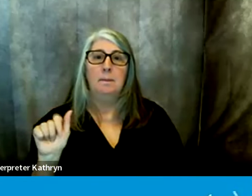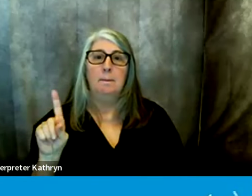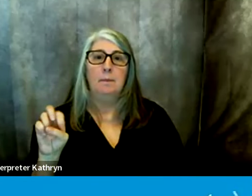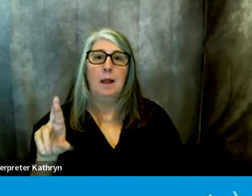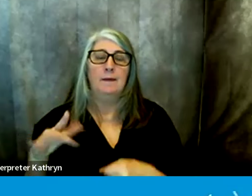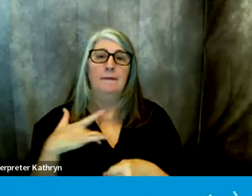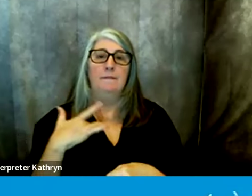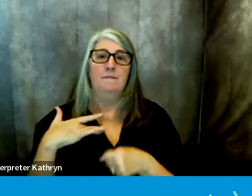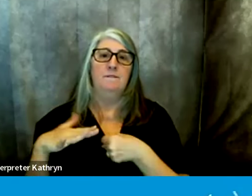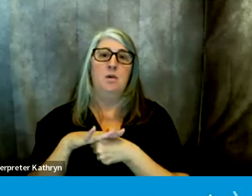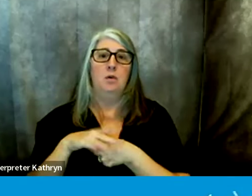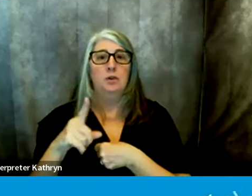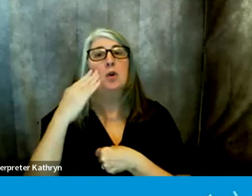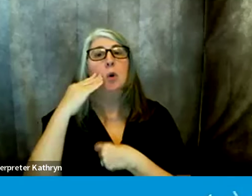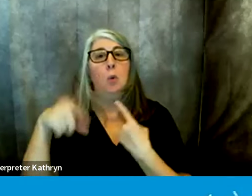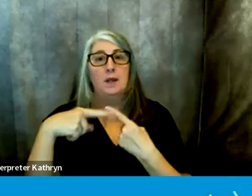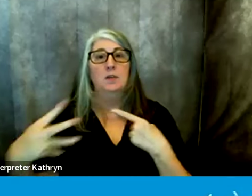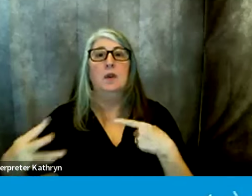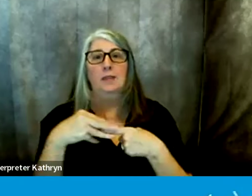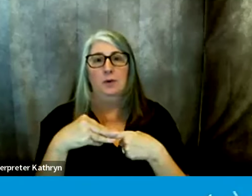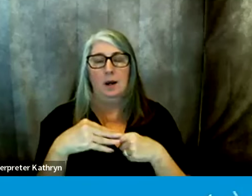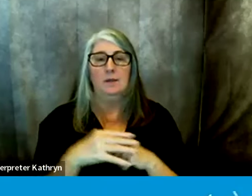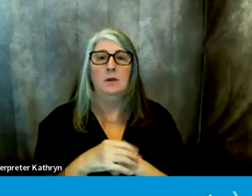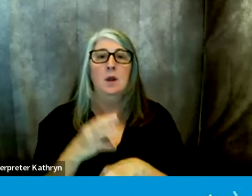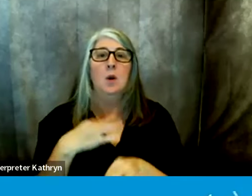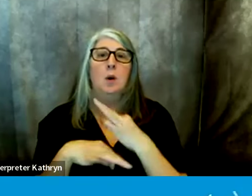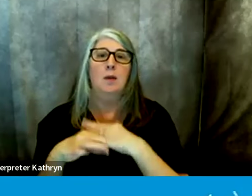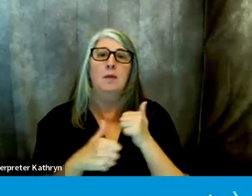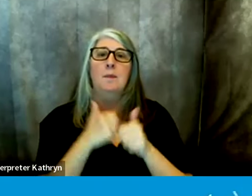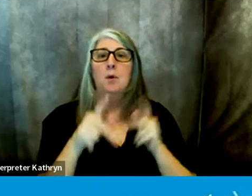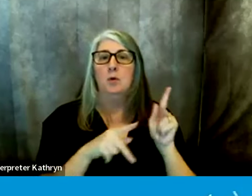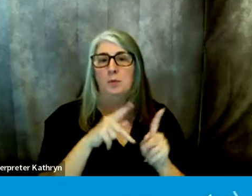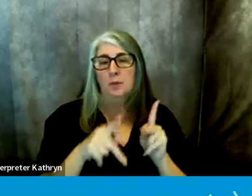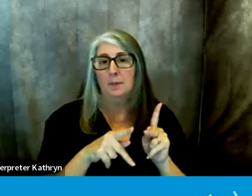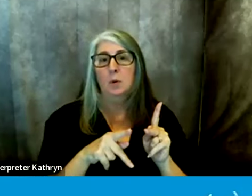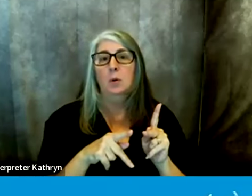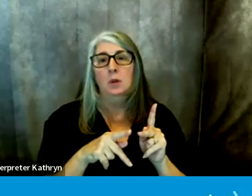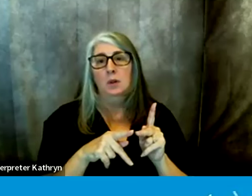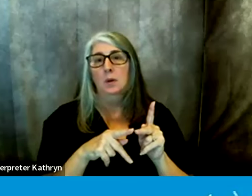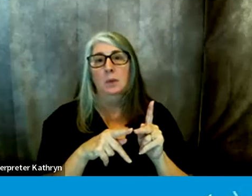So you'll know when to catheterize, as opposed to the way that most folks with spinal cord injury do it now, where they do it on a schedule.